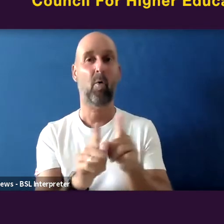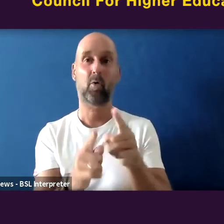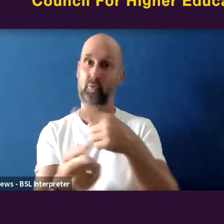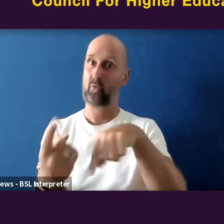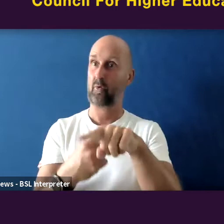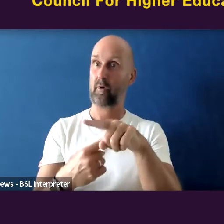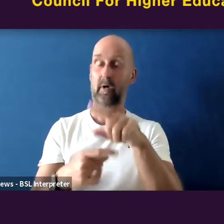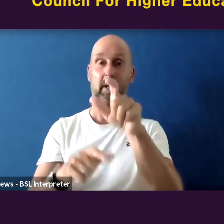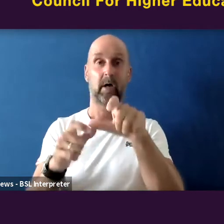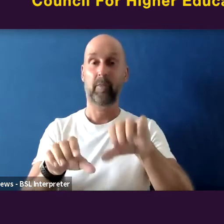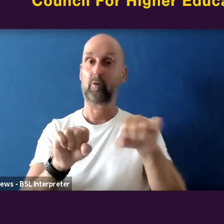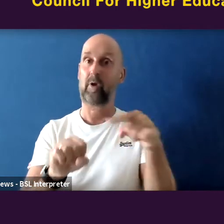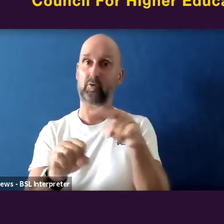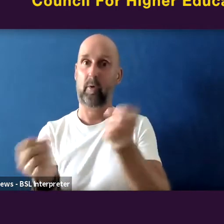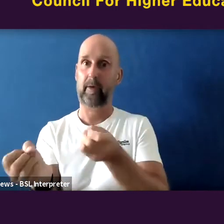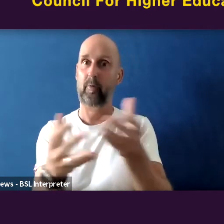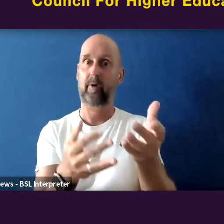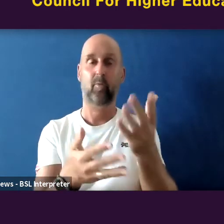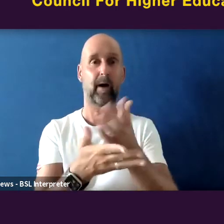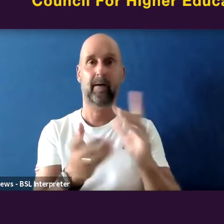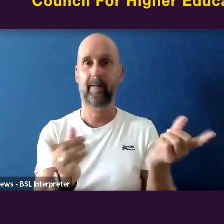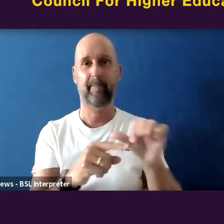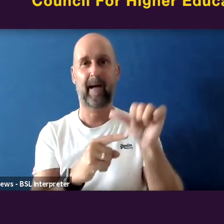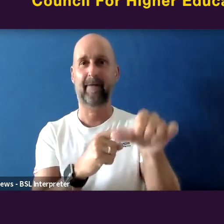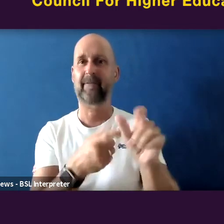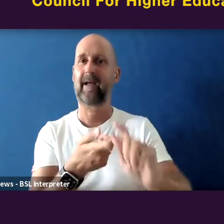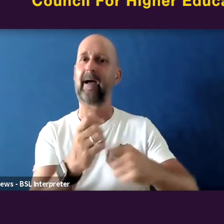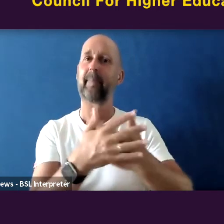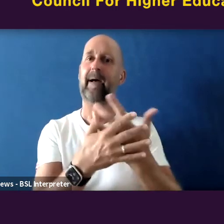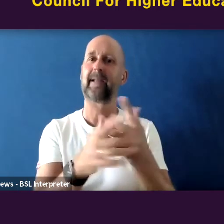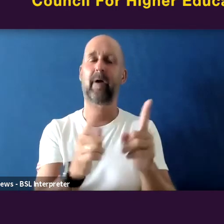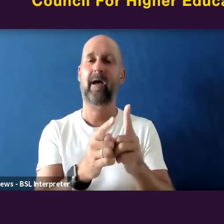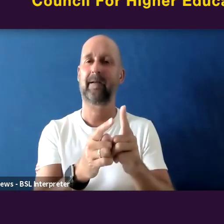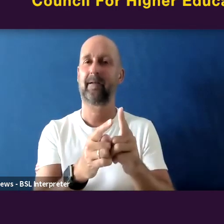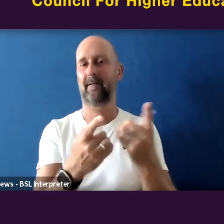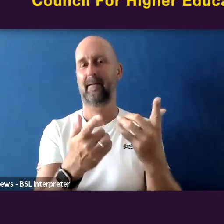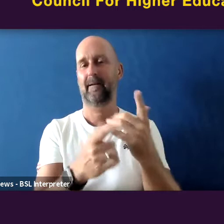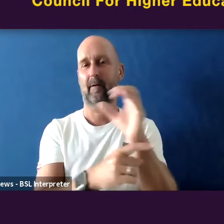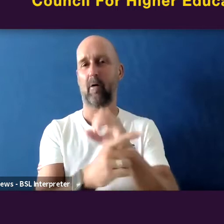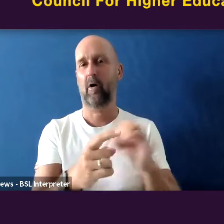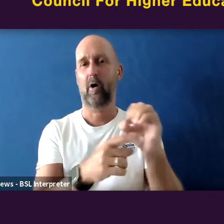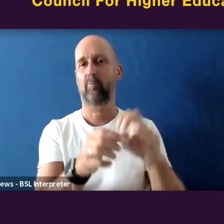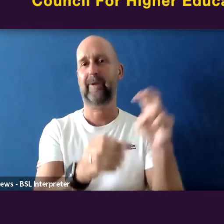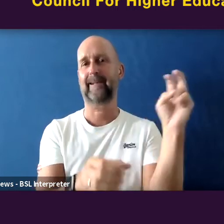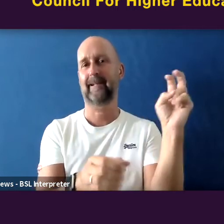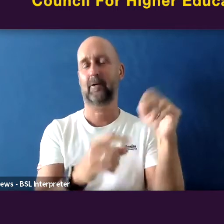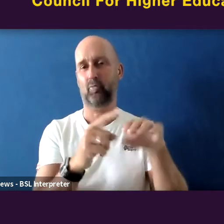our graduates as we build our post-pandemic and post Brexit recovery. Creative roles now make up